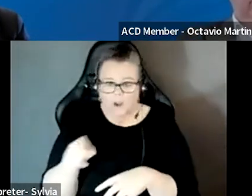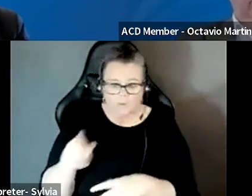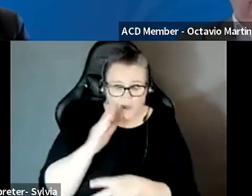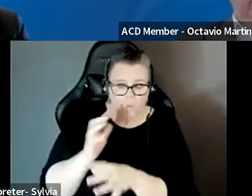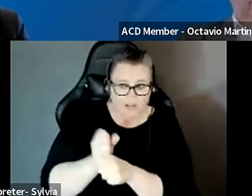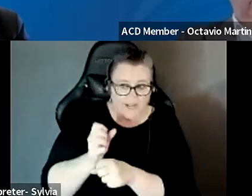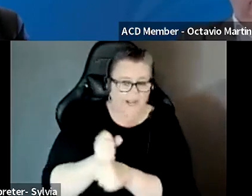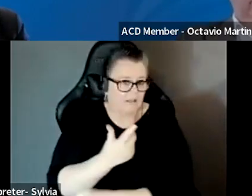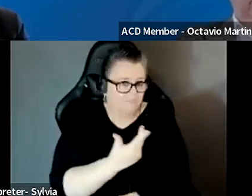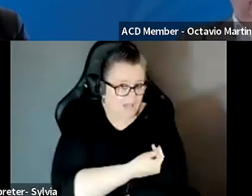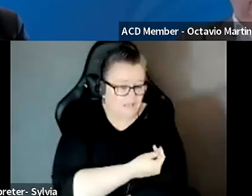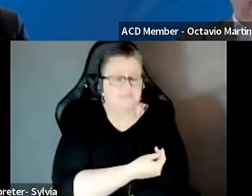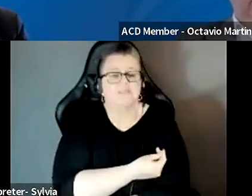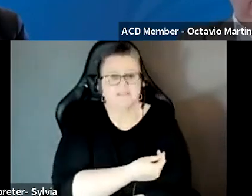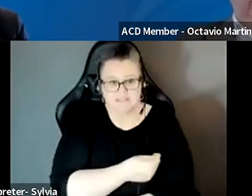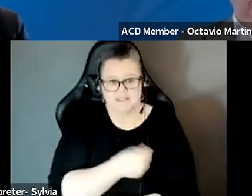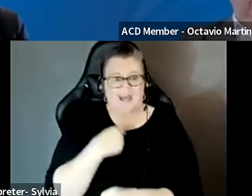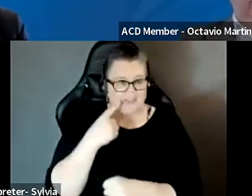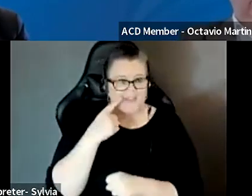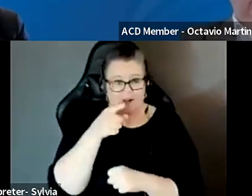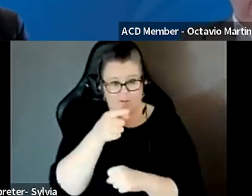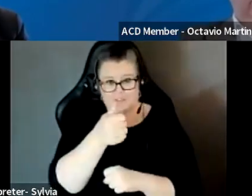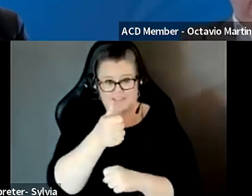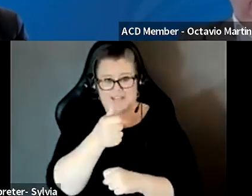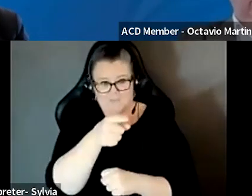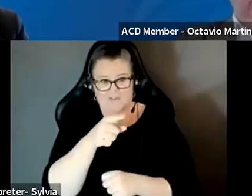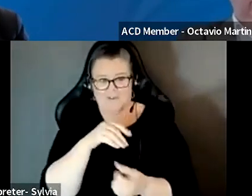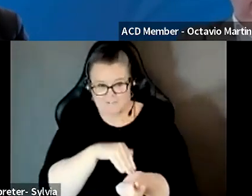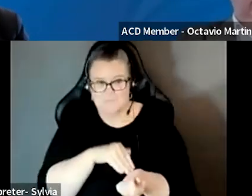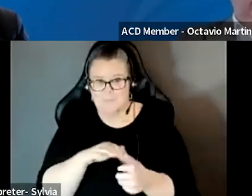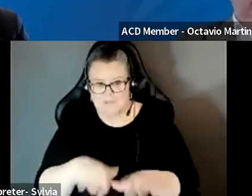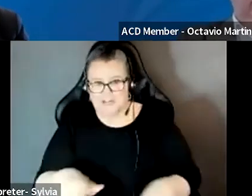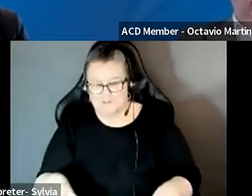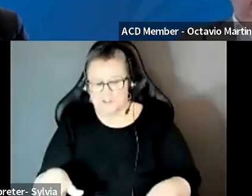So I think you're a pediatrician. Kids under two aren't going to be getting vaccinated